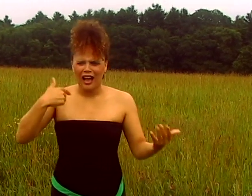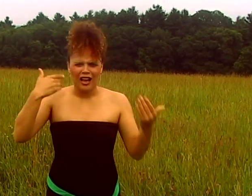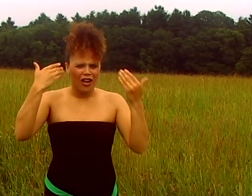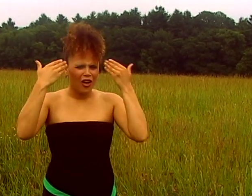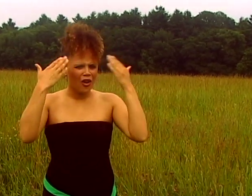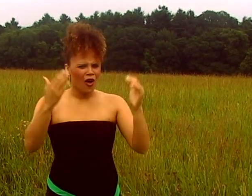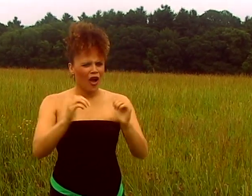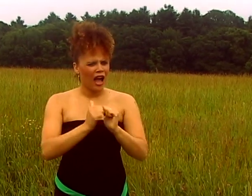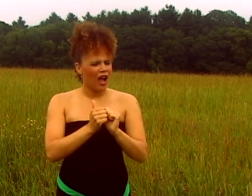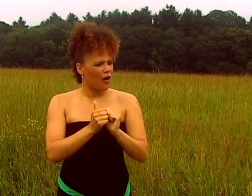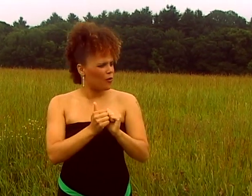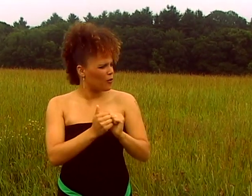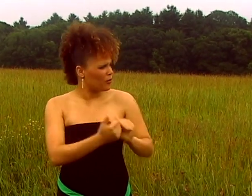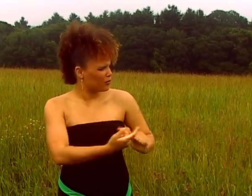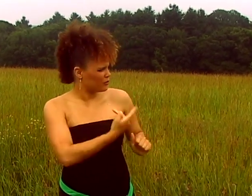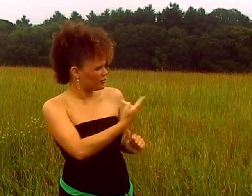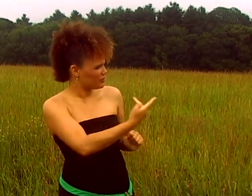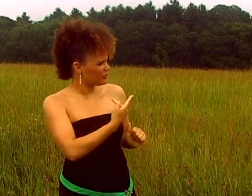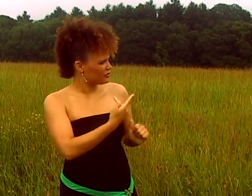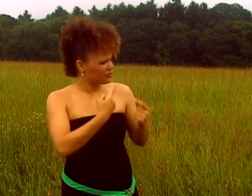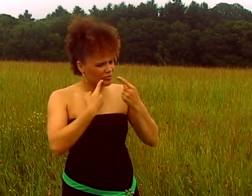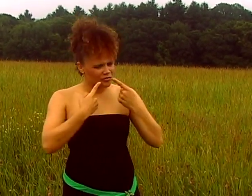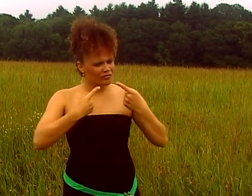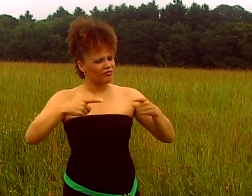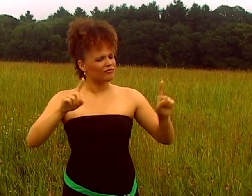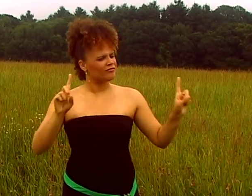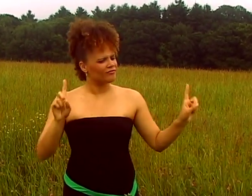I don't know what I'll do